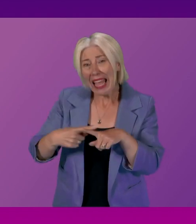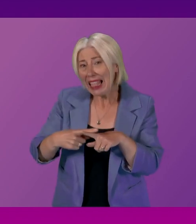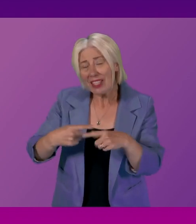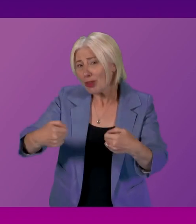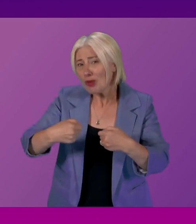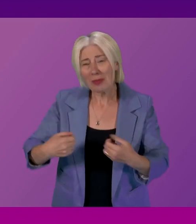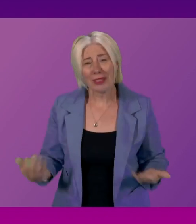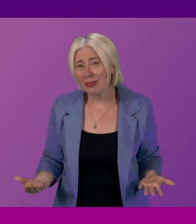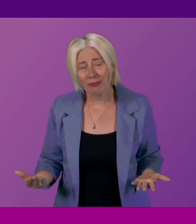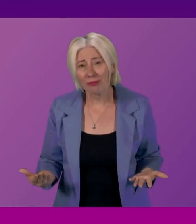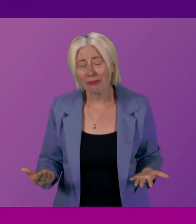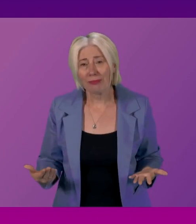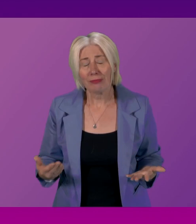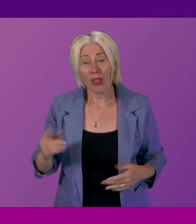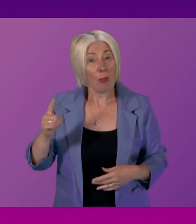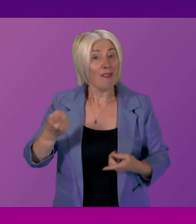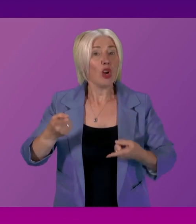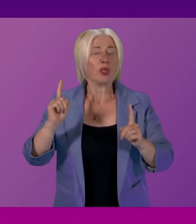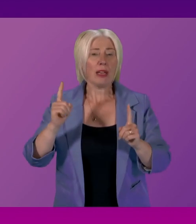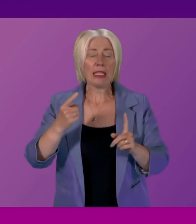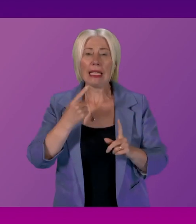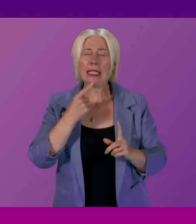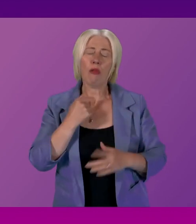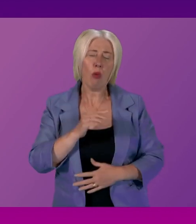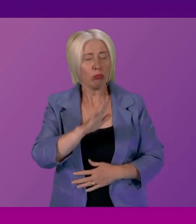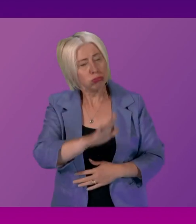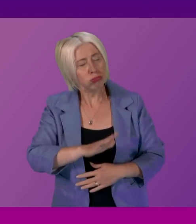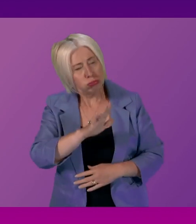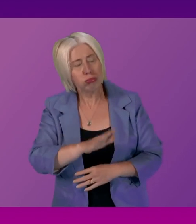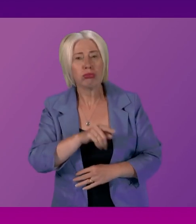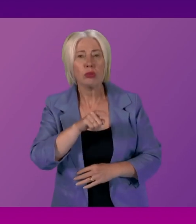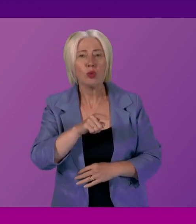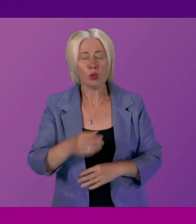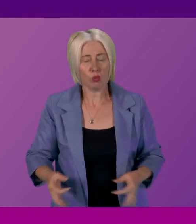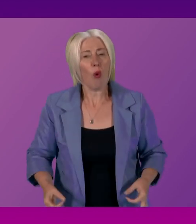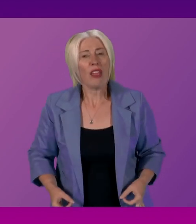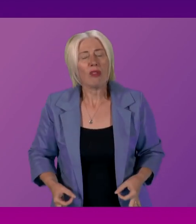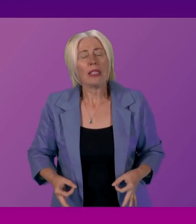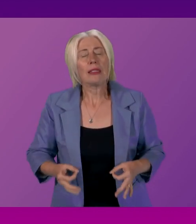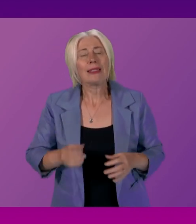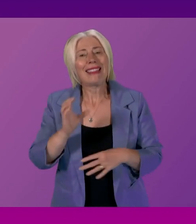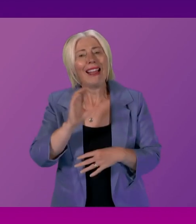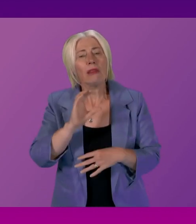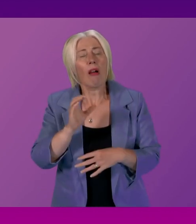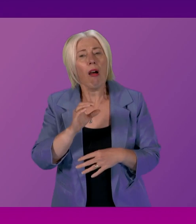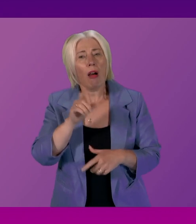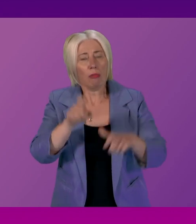The First Minister wanted to offer his reassurance to ovarian cancer sufferers.